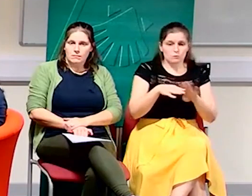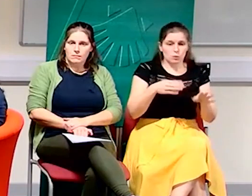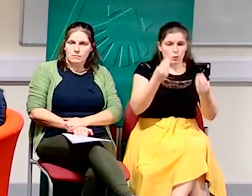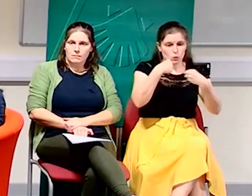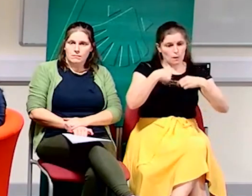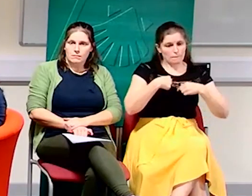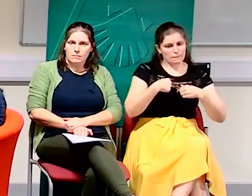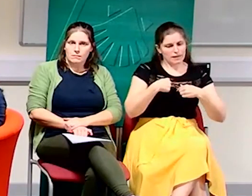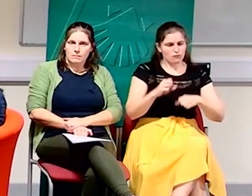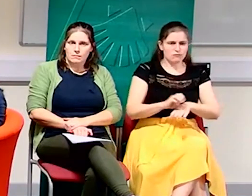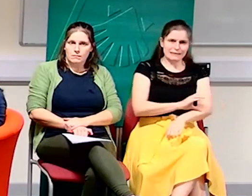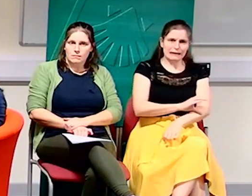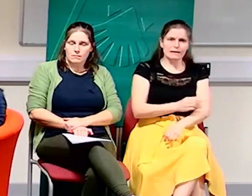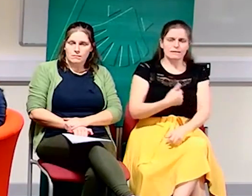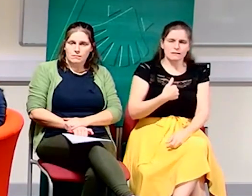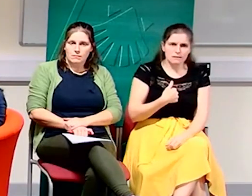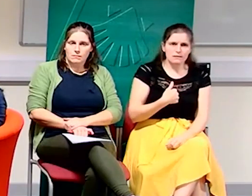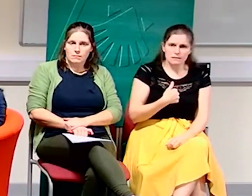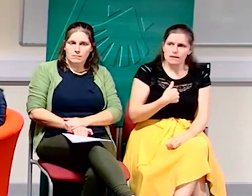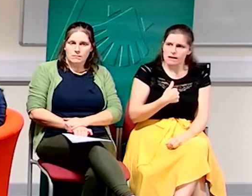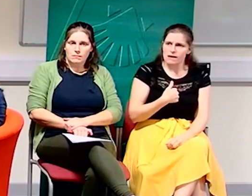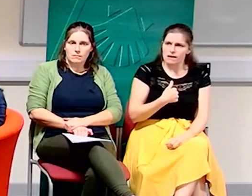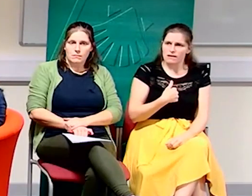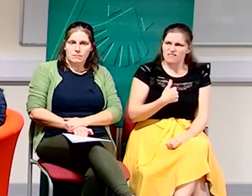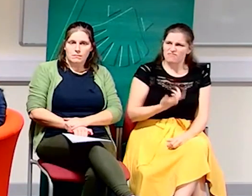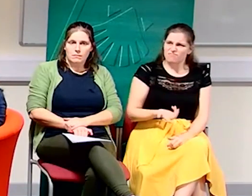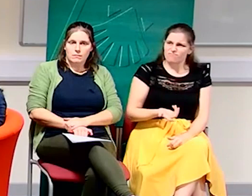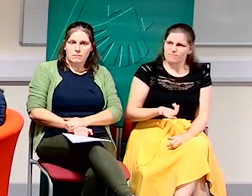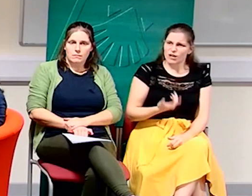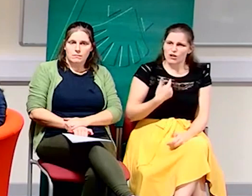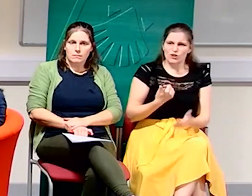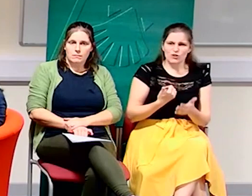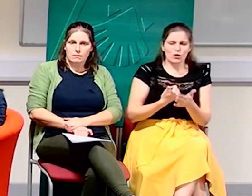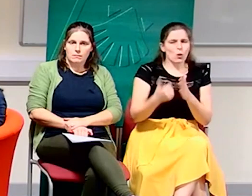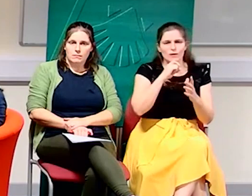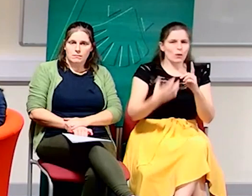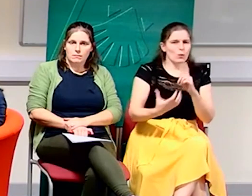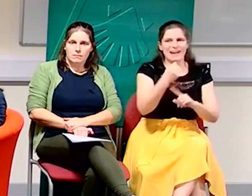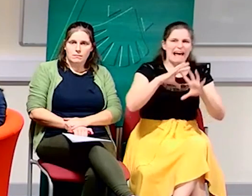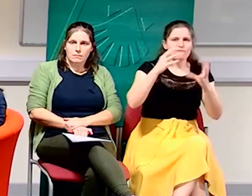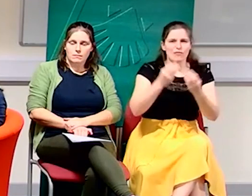resilience it's taught me how to you're not always going to win at everything and I think it geared